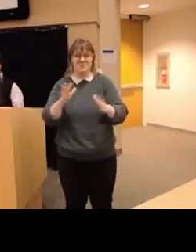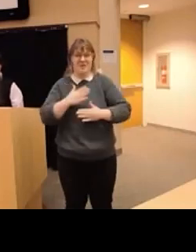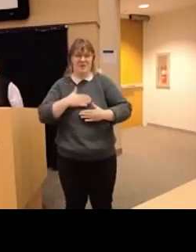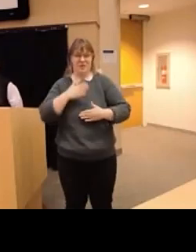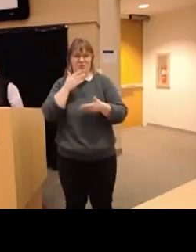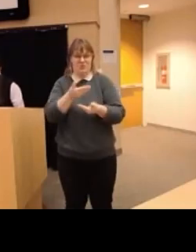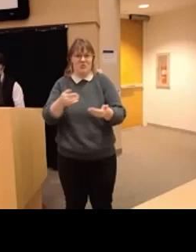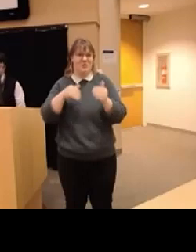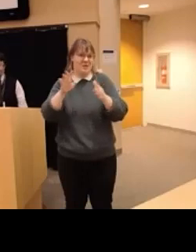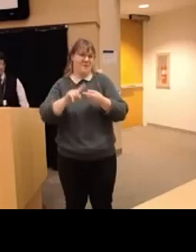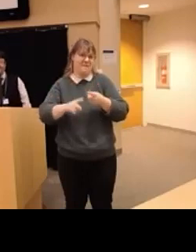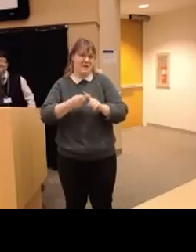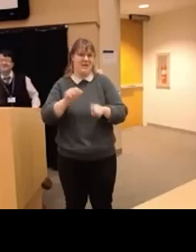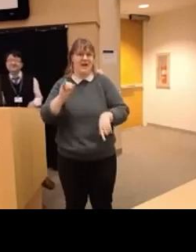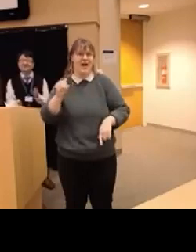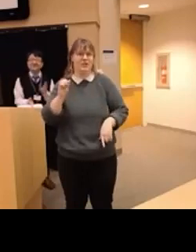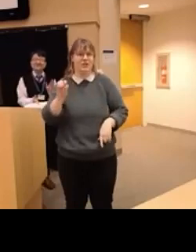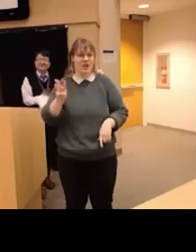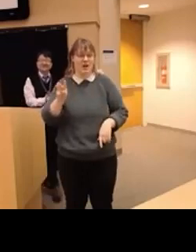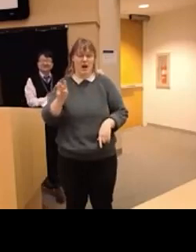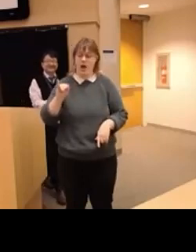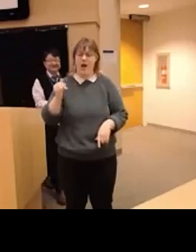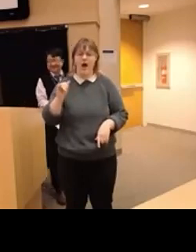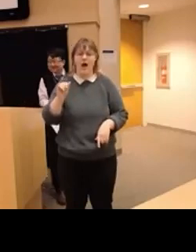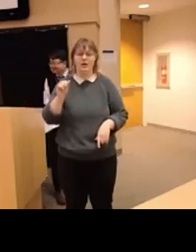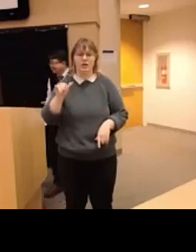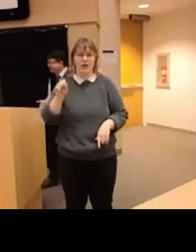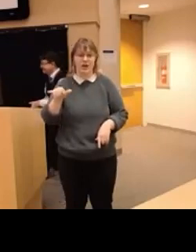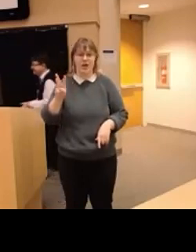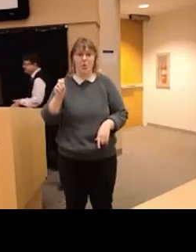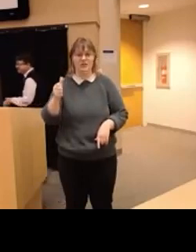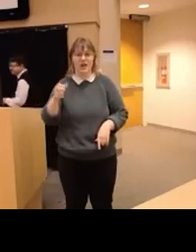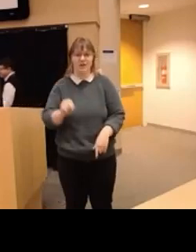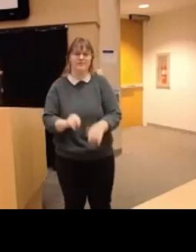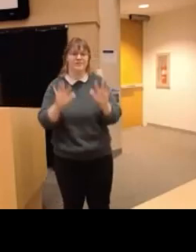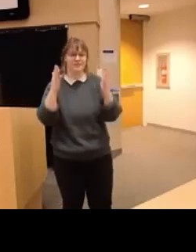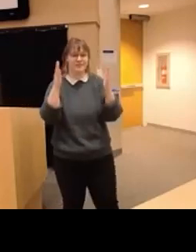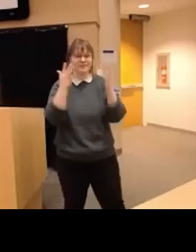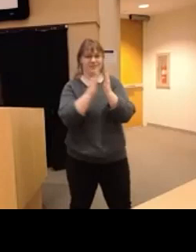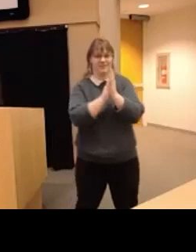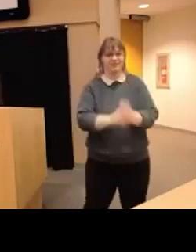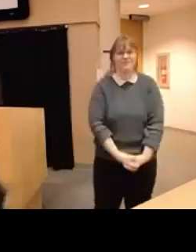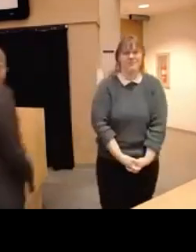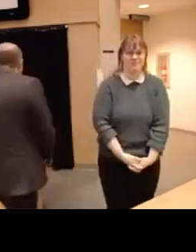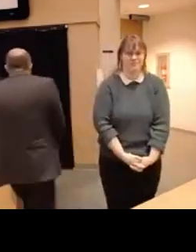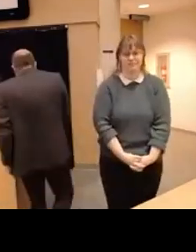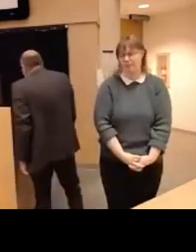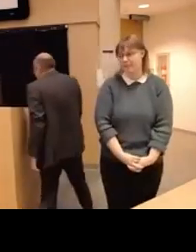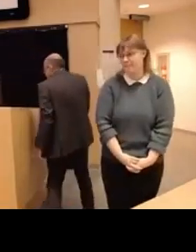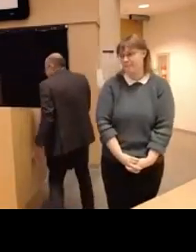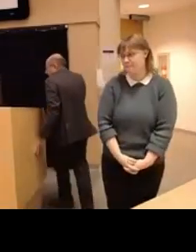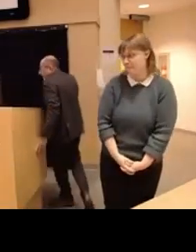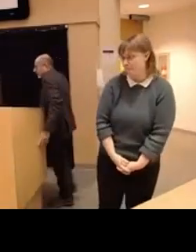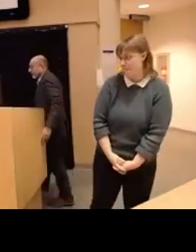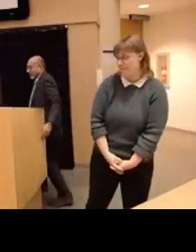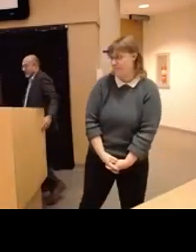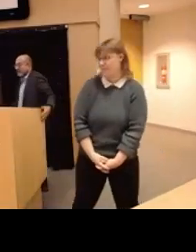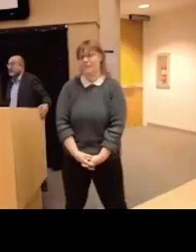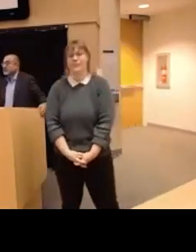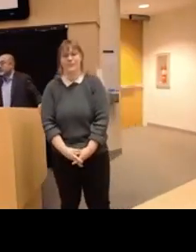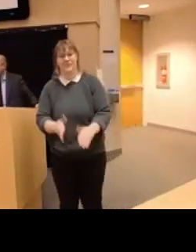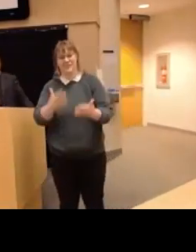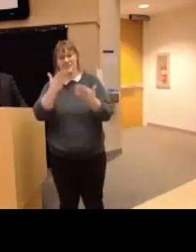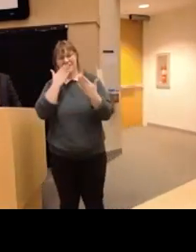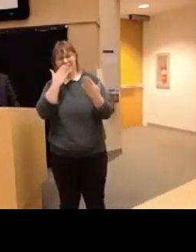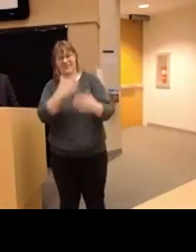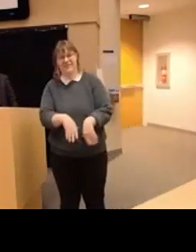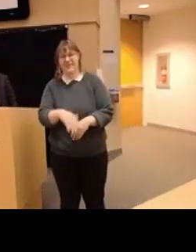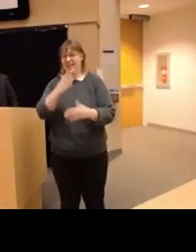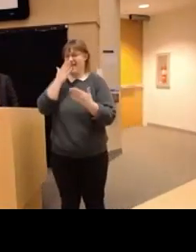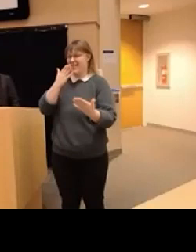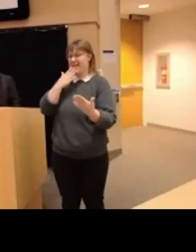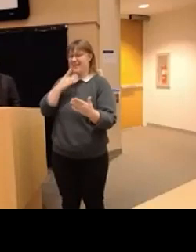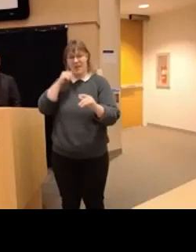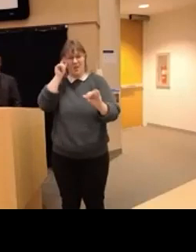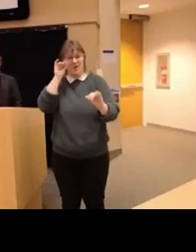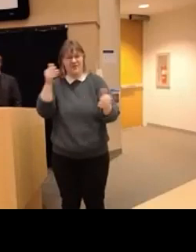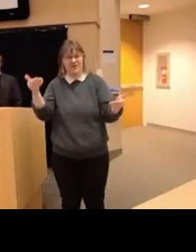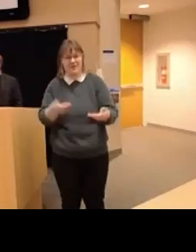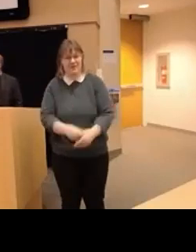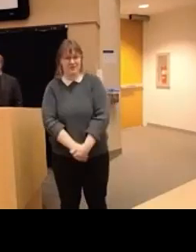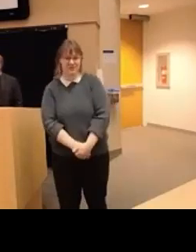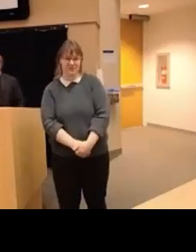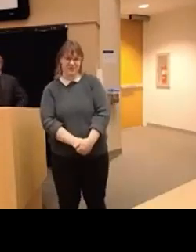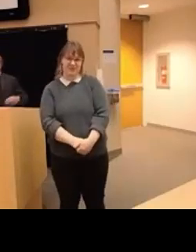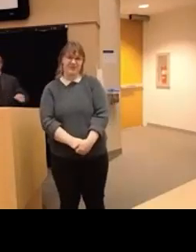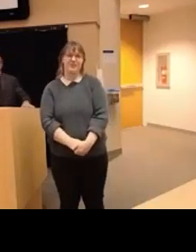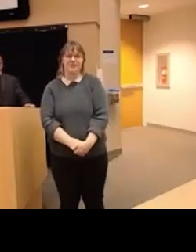aan oh thanks thanks Ben for that uh wonderful introduction and uh it's real pleasure to be